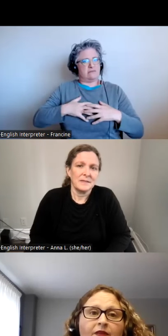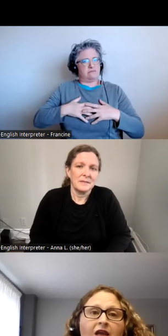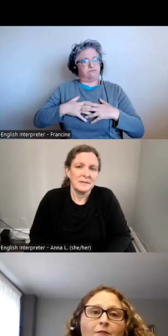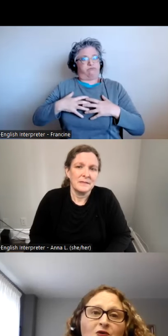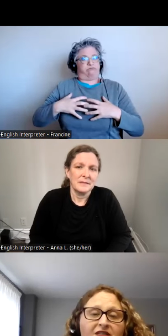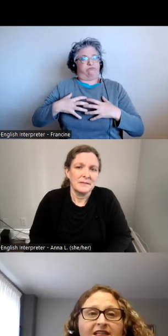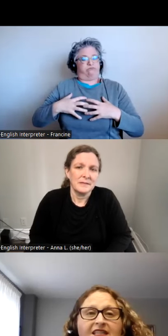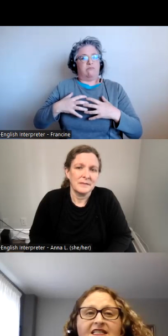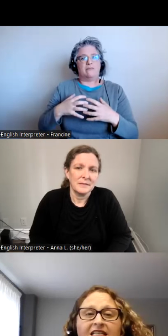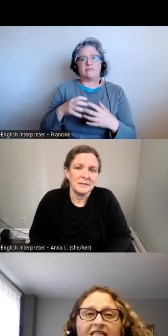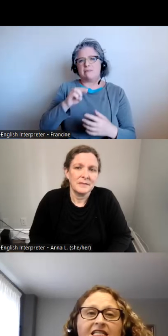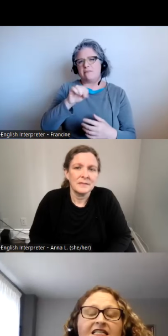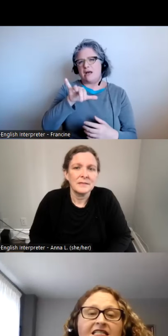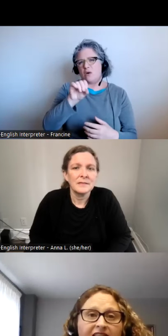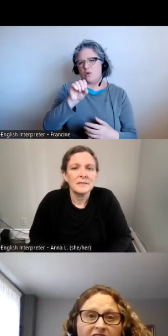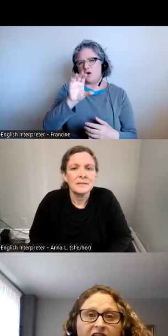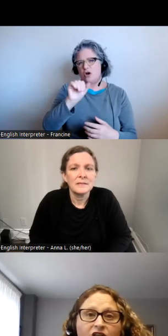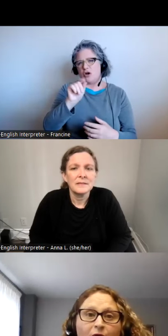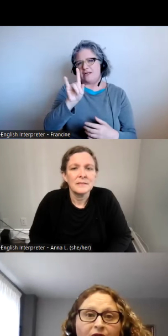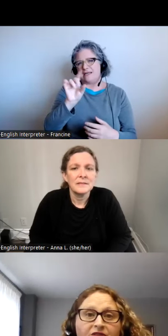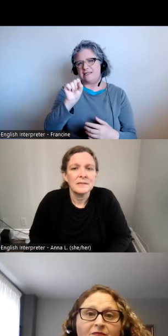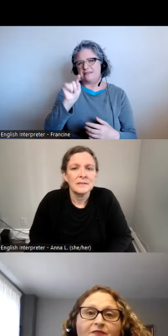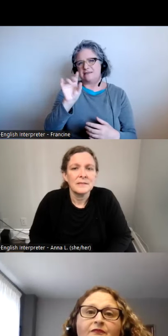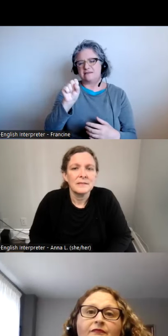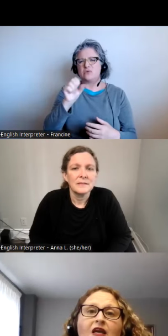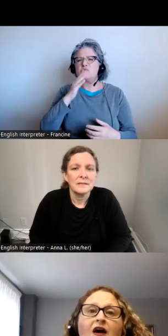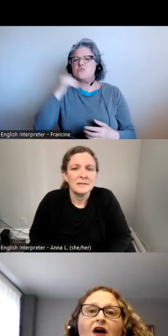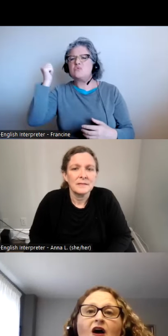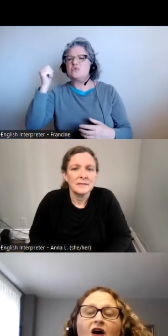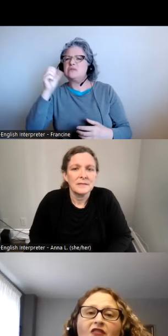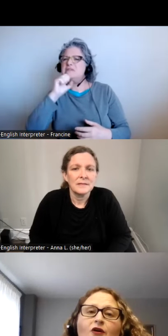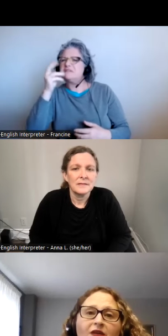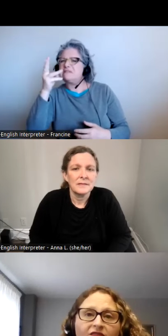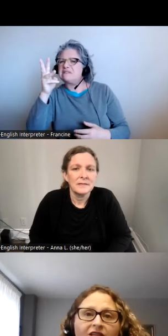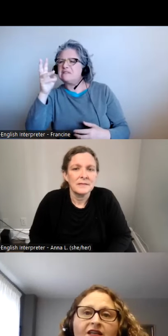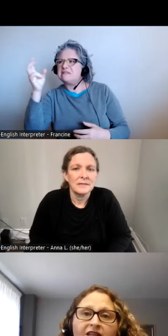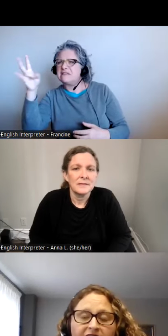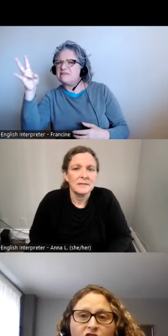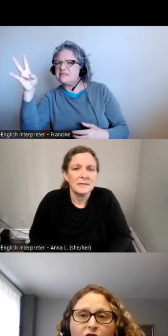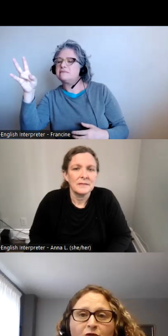This is an age group that has a slightly higher risk of